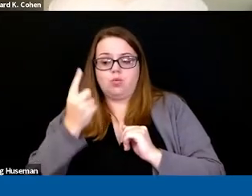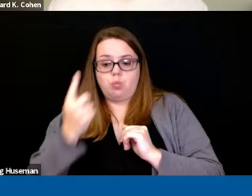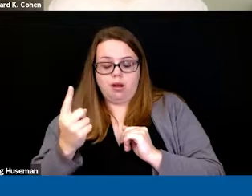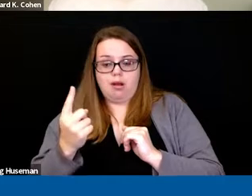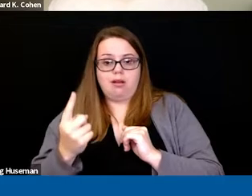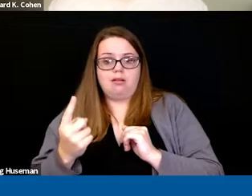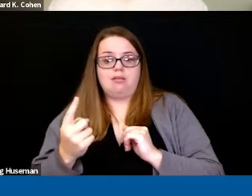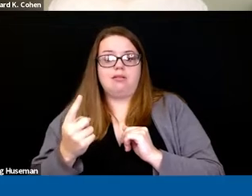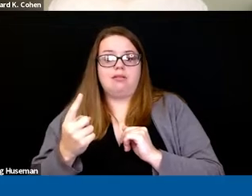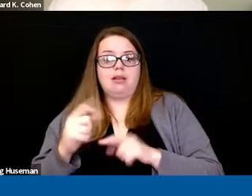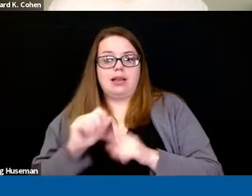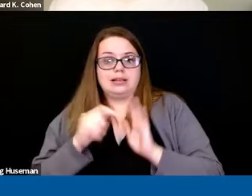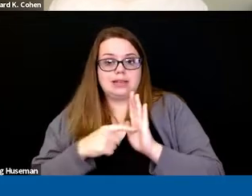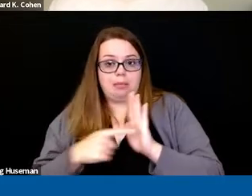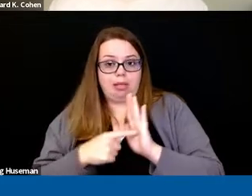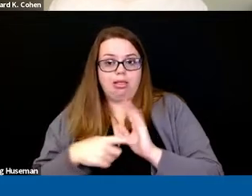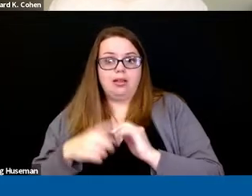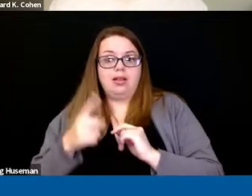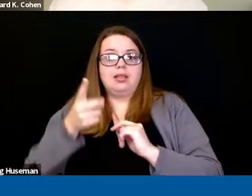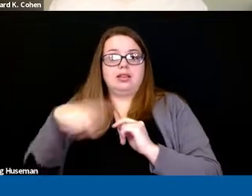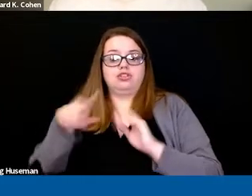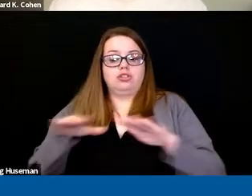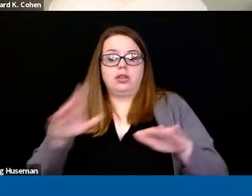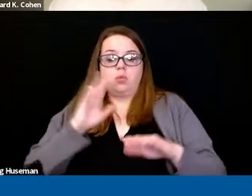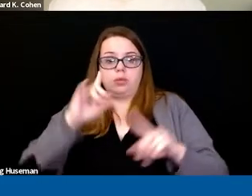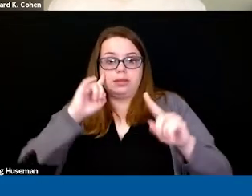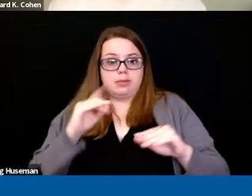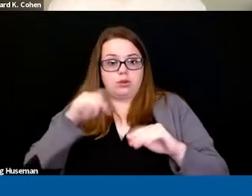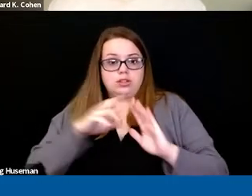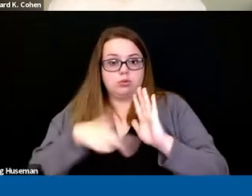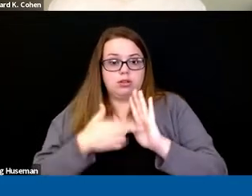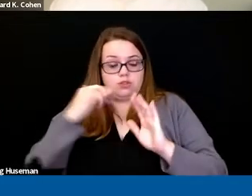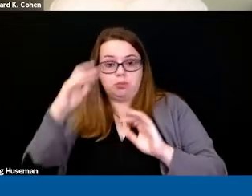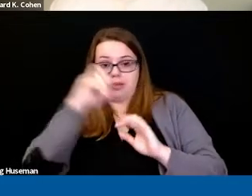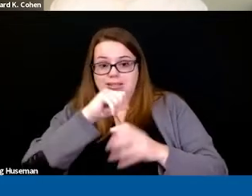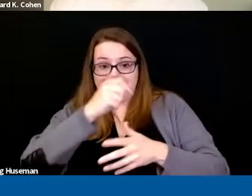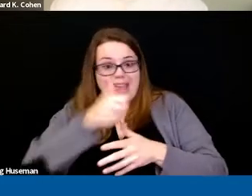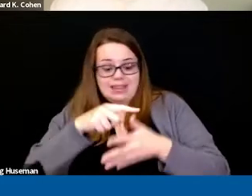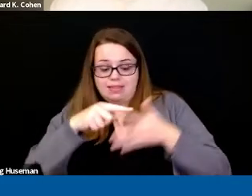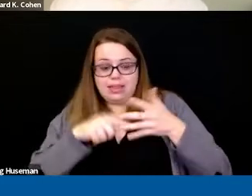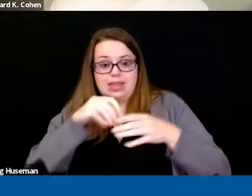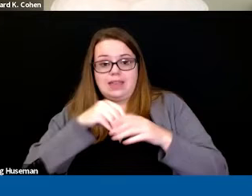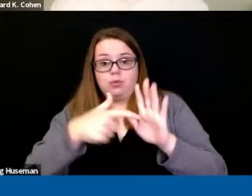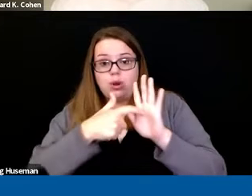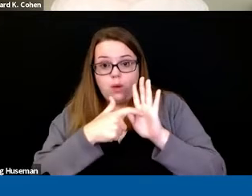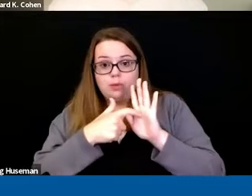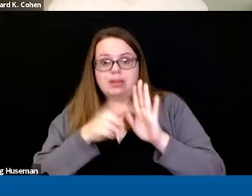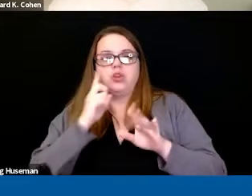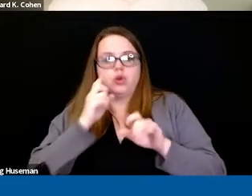Again, these are children that will be expected for this role. And if you're missing any of these elements listed in the Required Owned Elements, you're breaking accessibility.